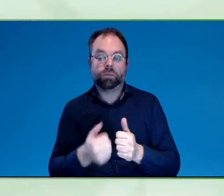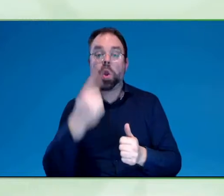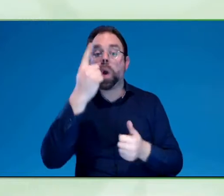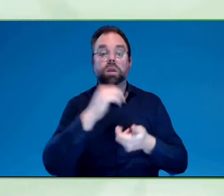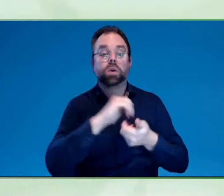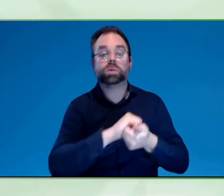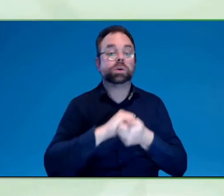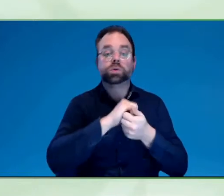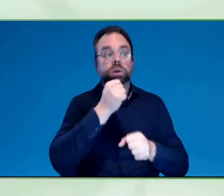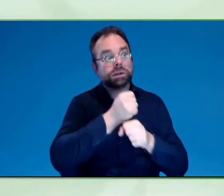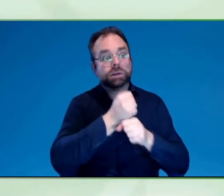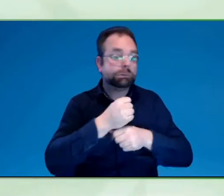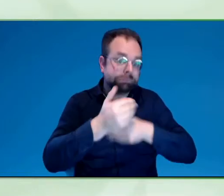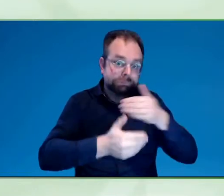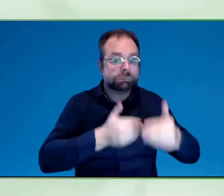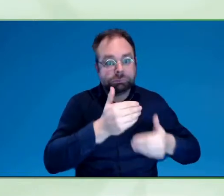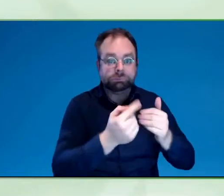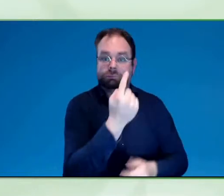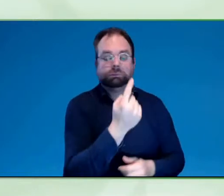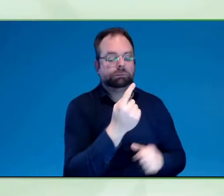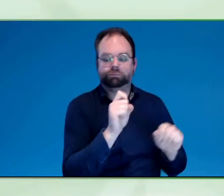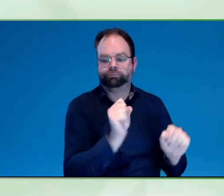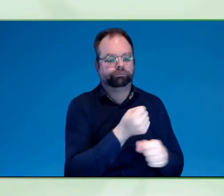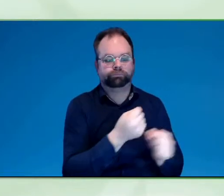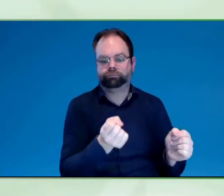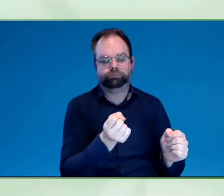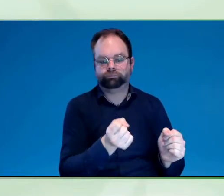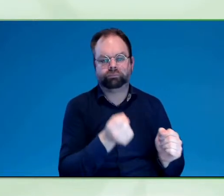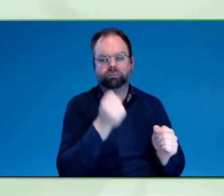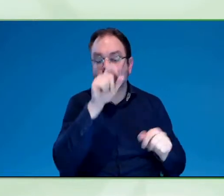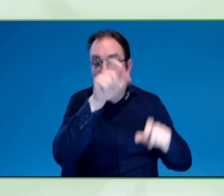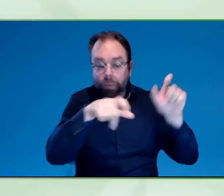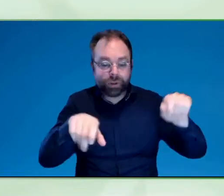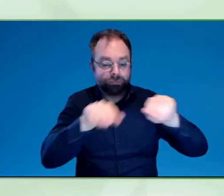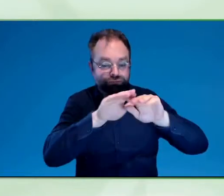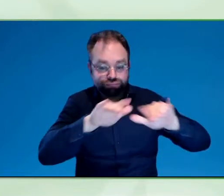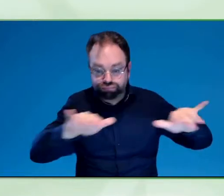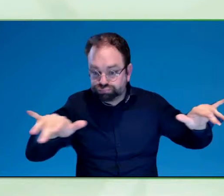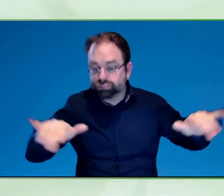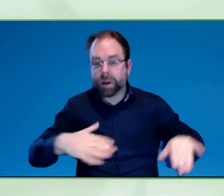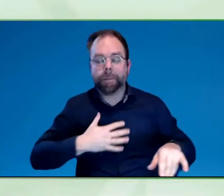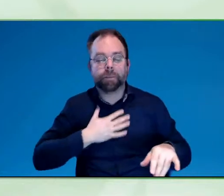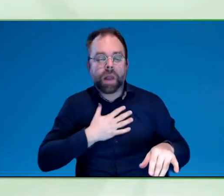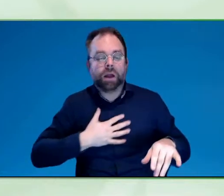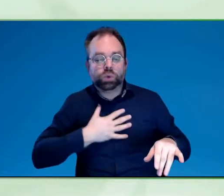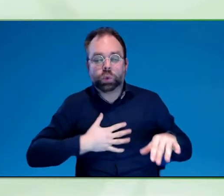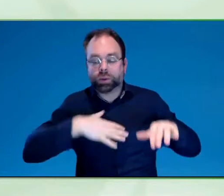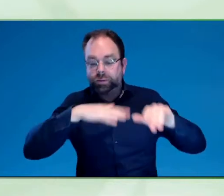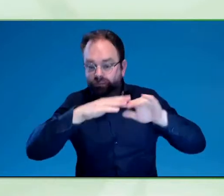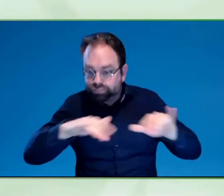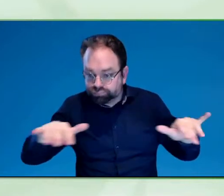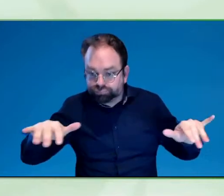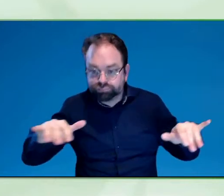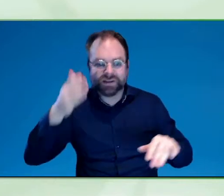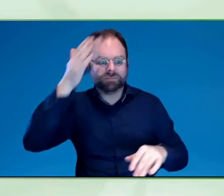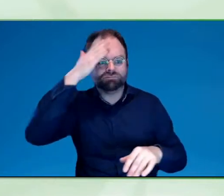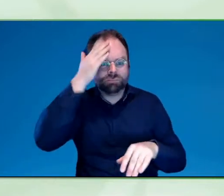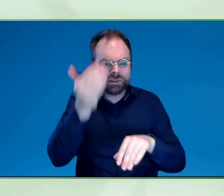I like the stakeholder aspect, not just one category of people but altogether.